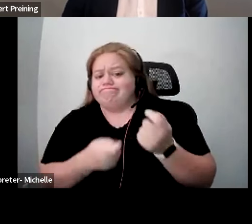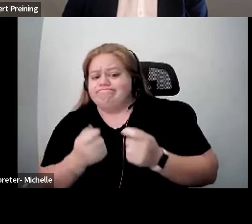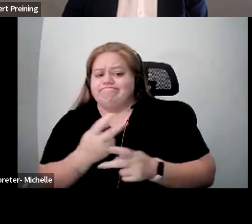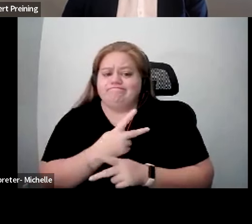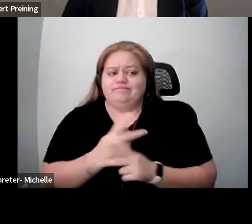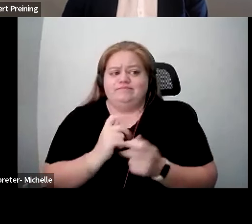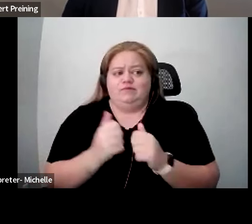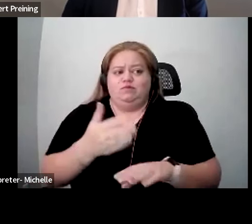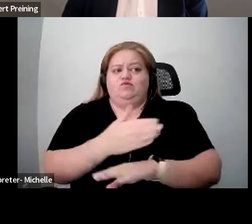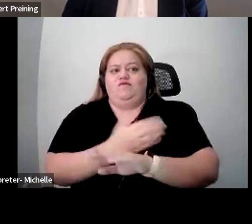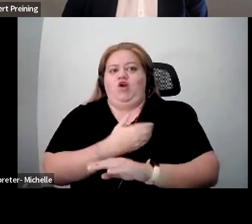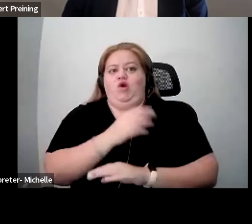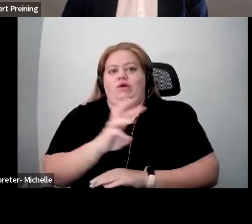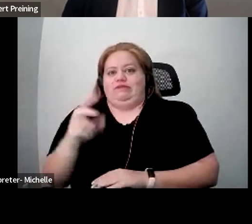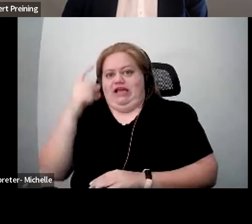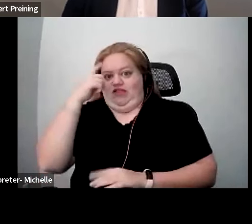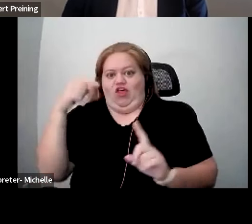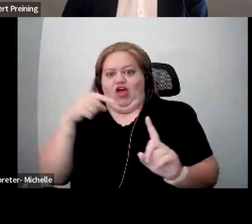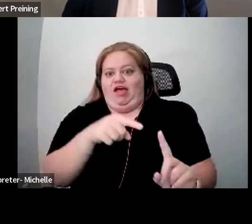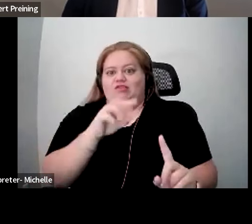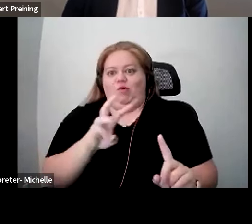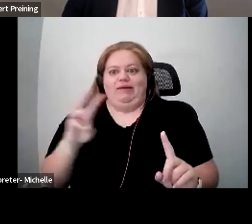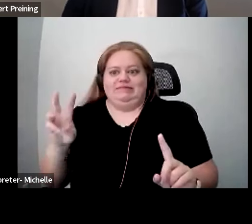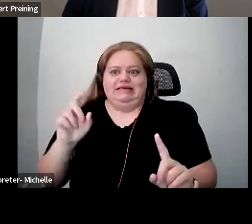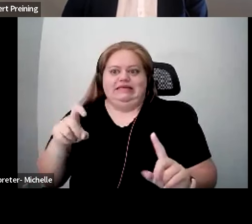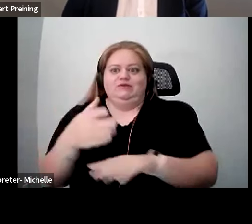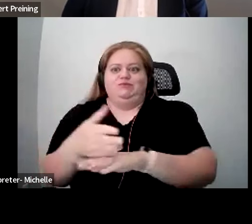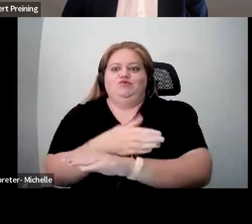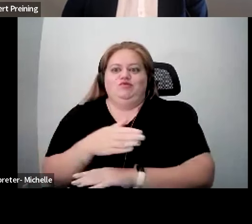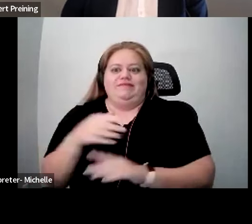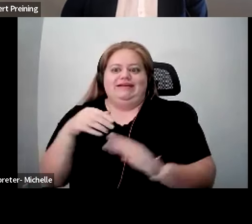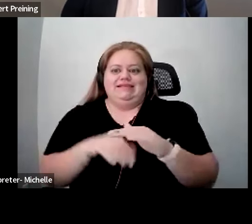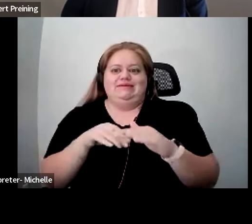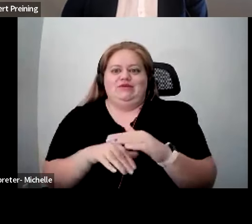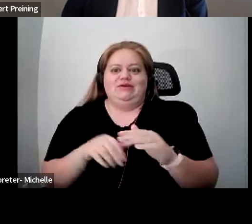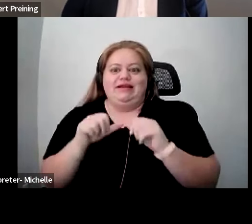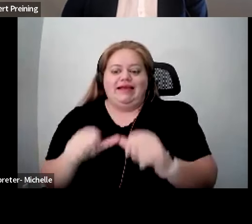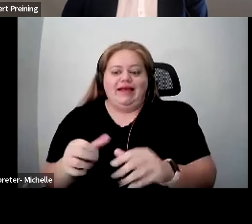Because that's what I thought the conversation was at the time. And the answer that I kept getting over and over again